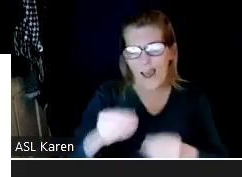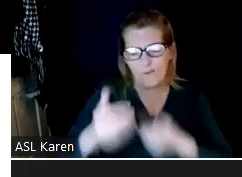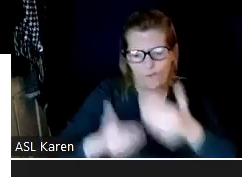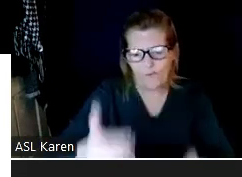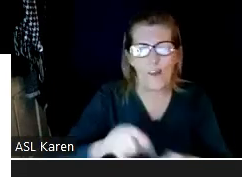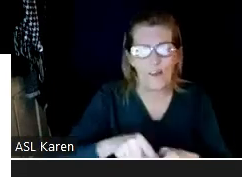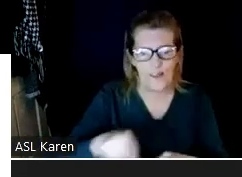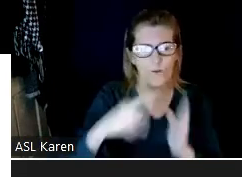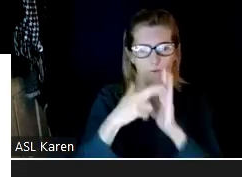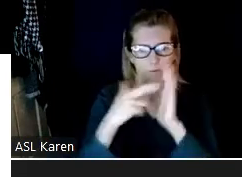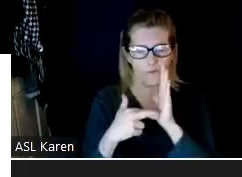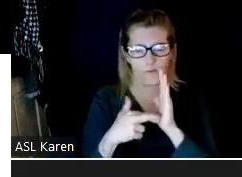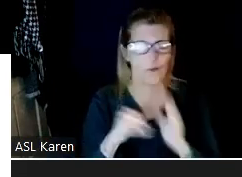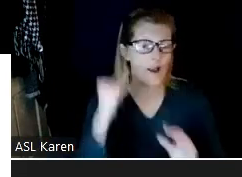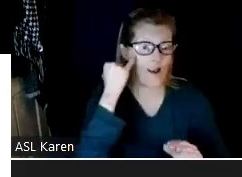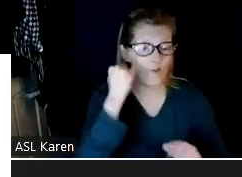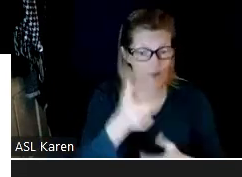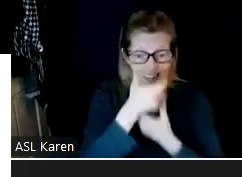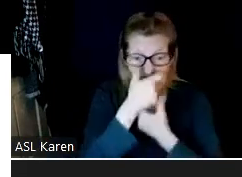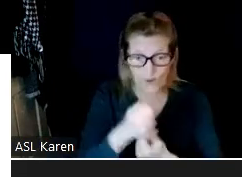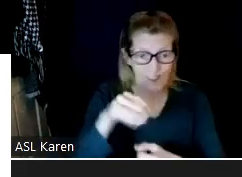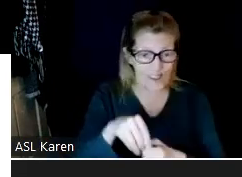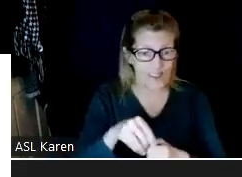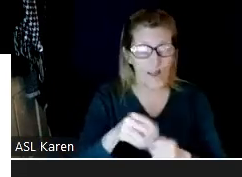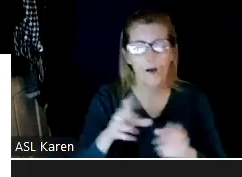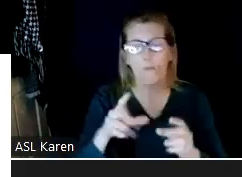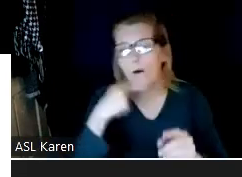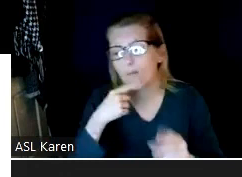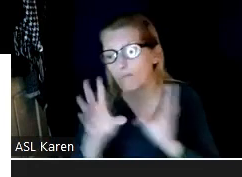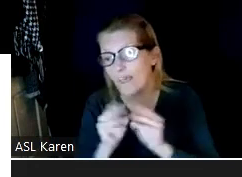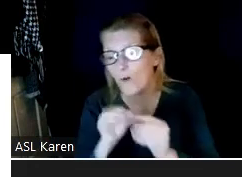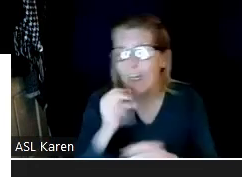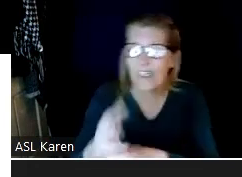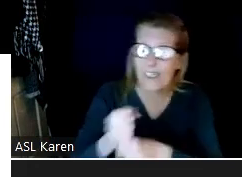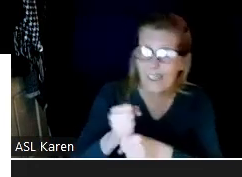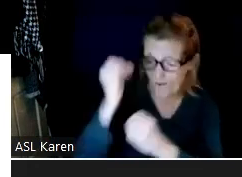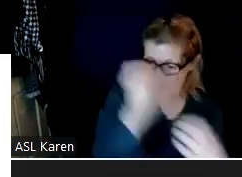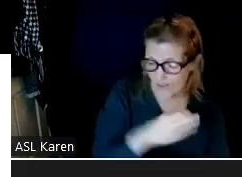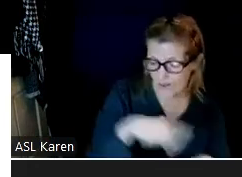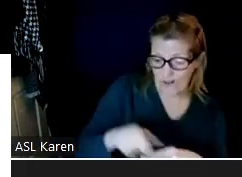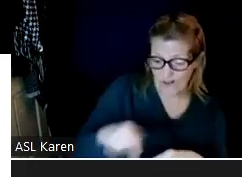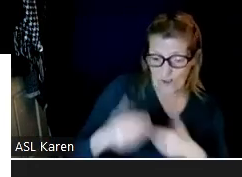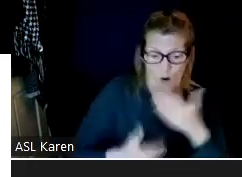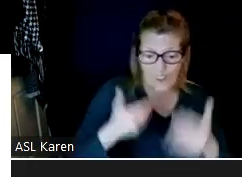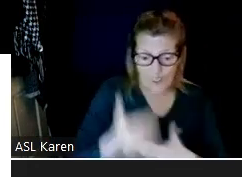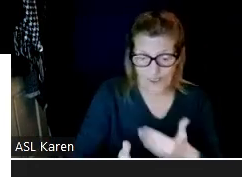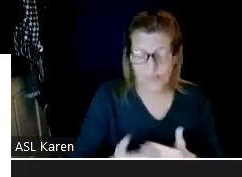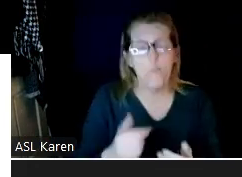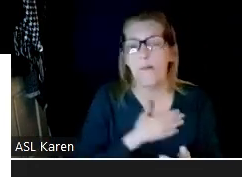15:22:48 If you have interest in attending a public meeting or receiving information about this process again the contact information will be available at the end of today's session. 15:22:59 And with that overview I think I'll hand it back to you, Mike. 15:23:06 to Karen.